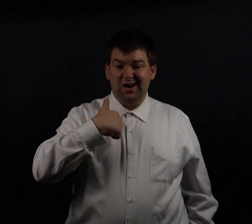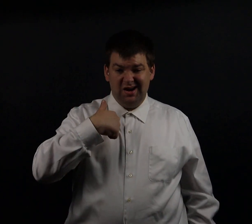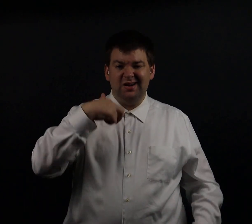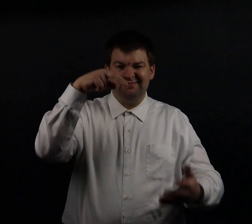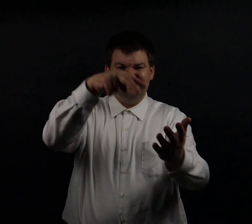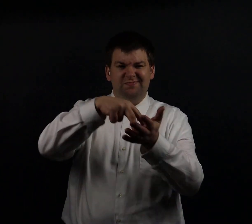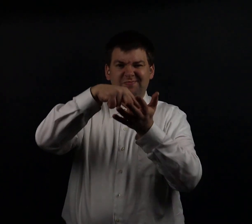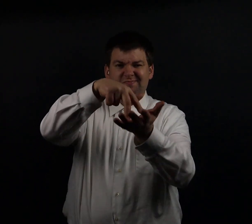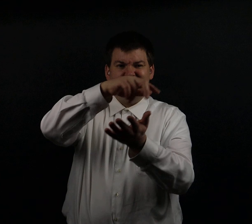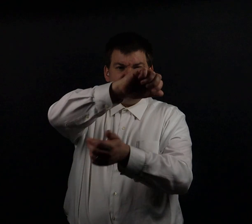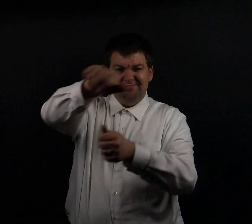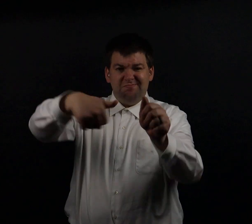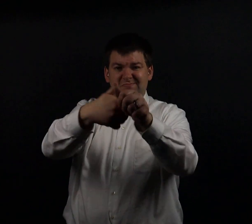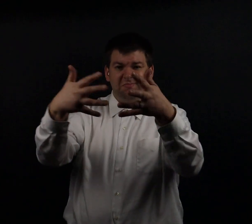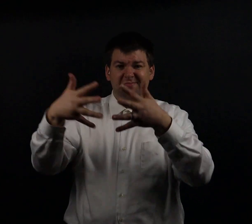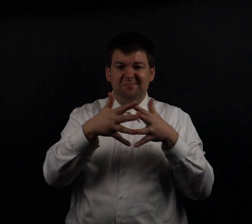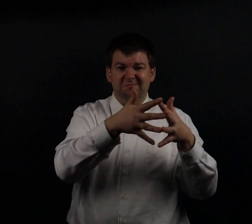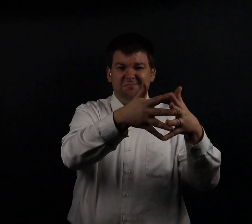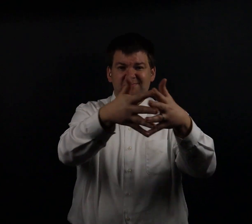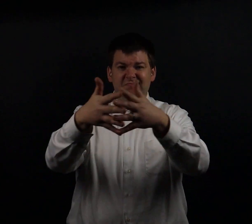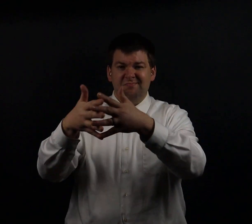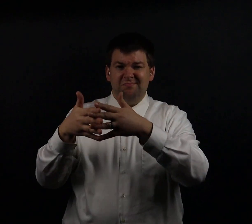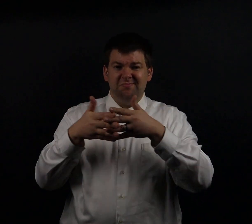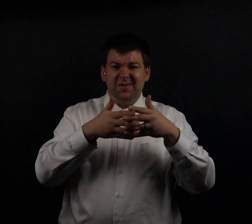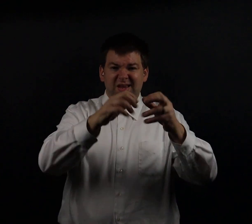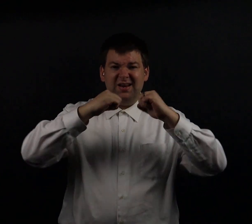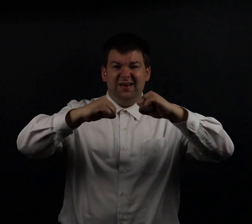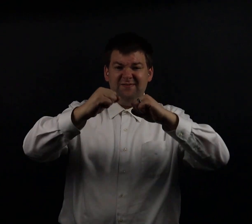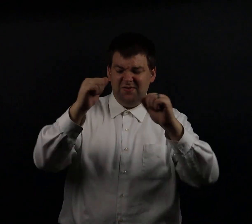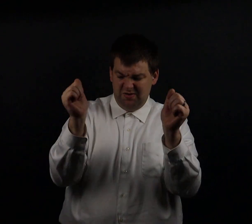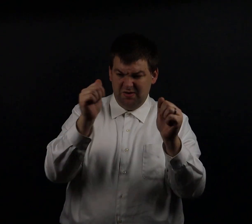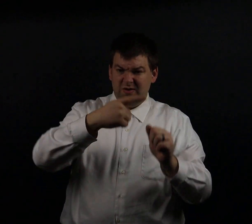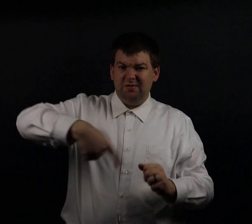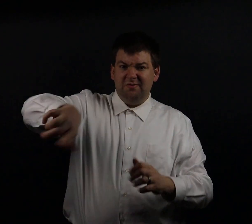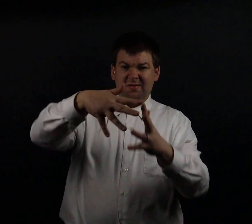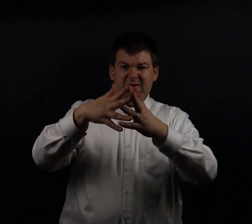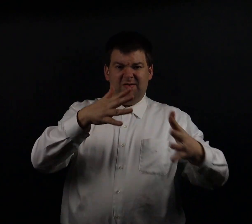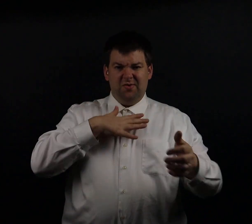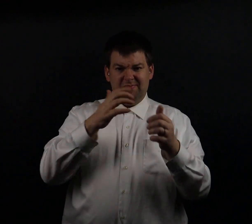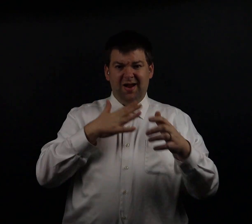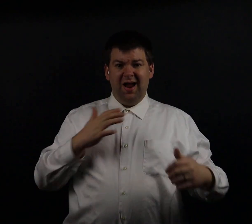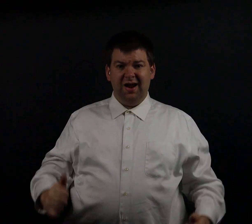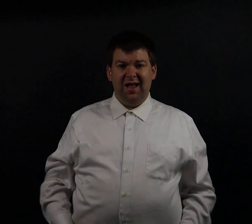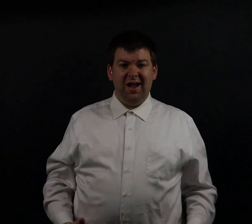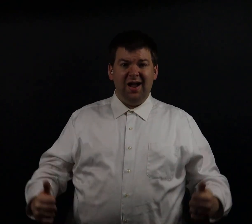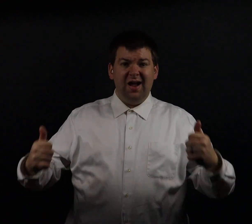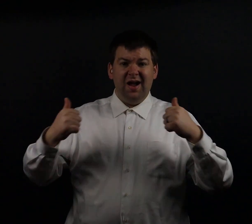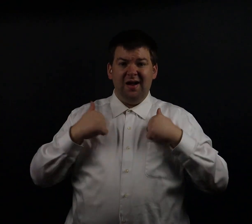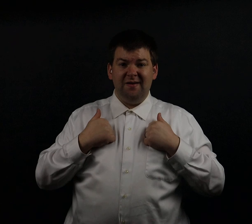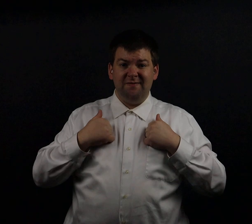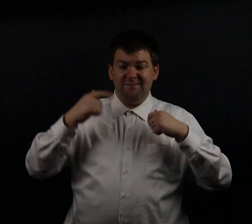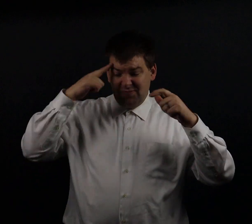Oh, I will stand beside her, and defend her with my life